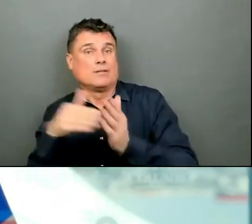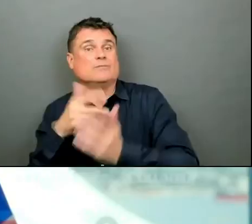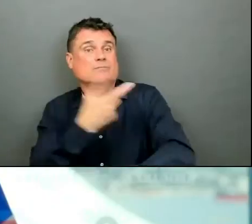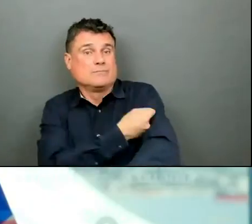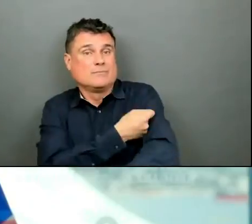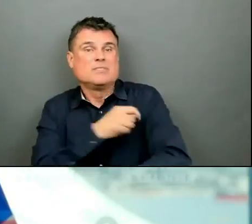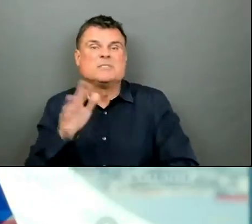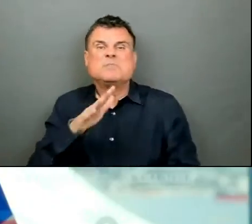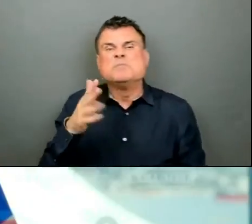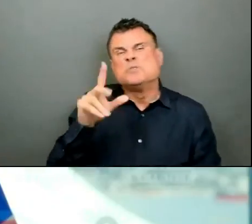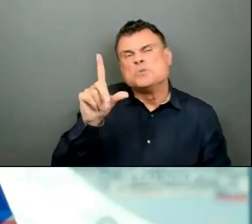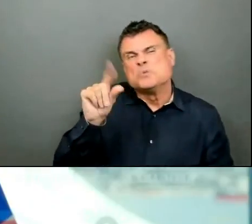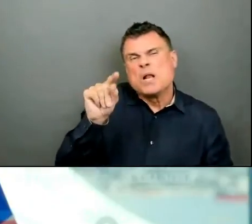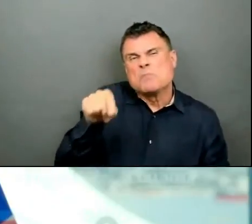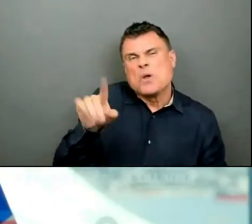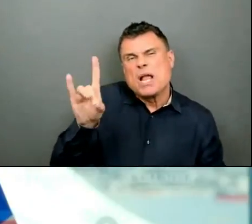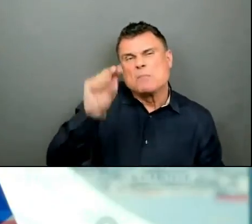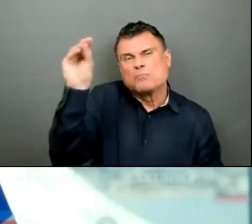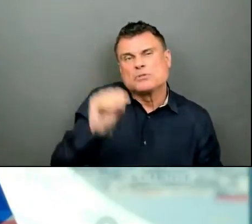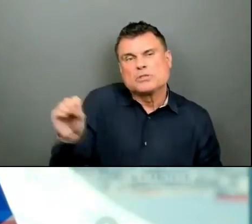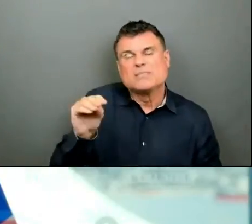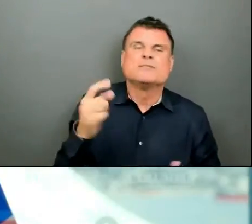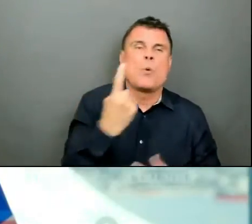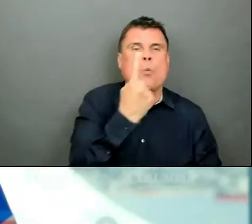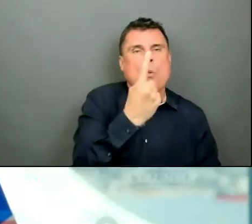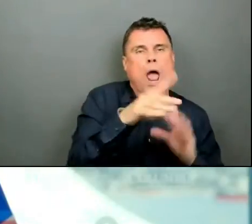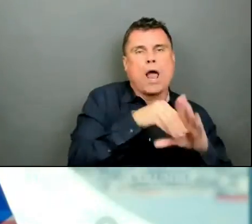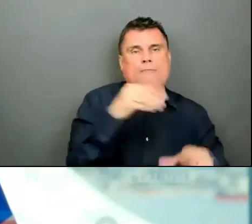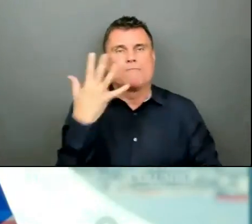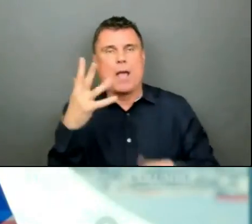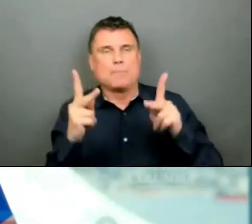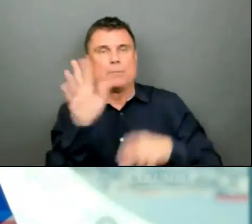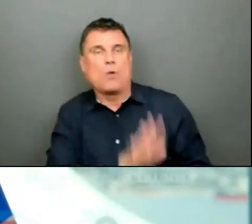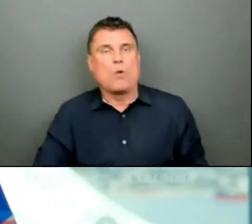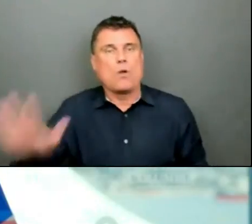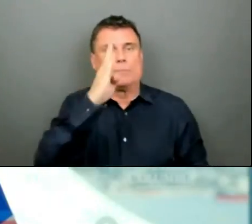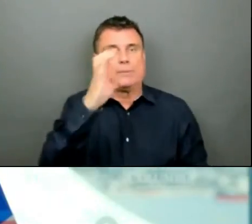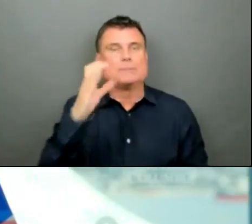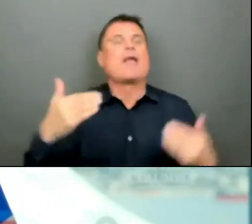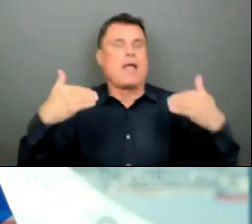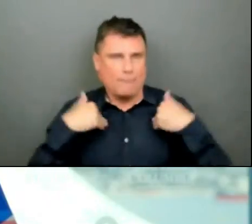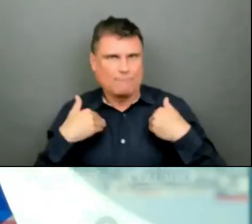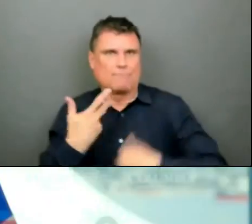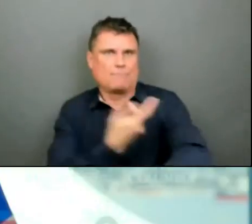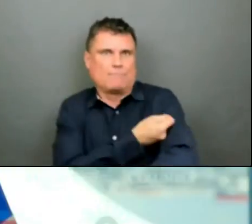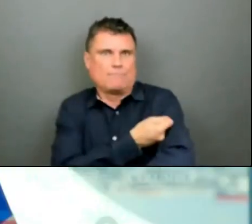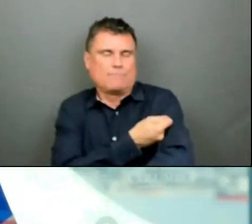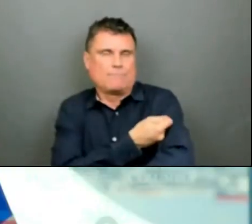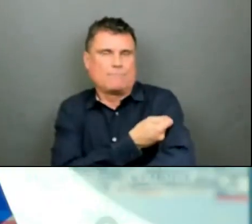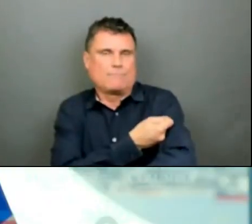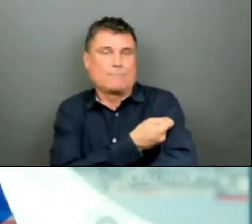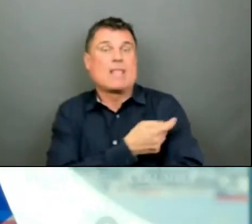in five of those eligible to be vaccinated. But this is a time and it is clear that